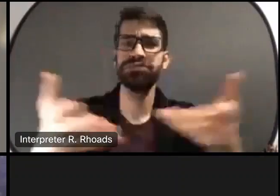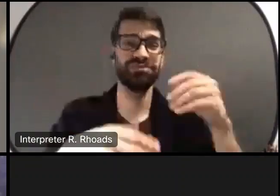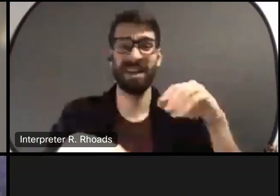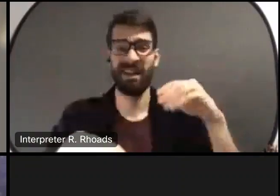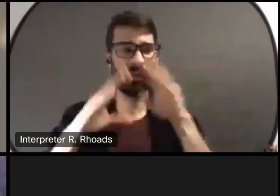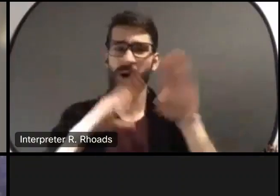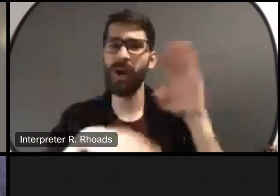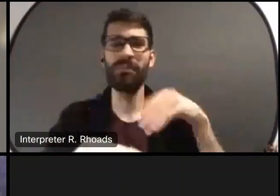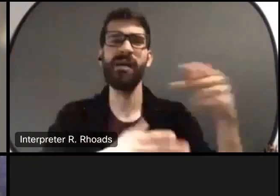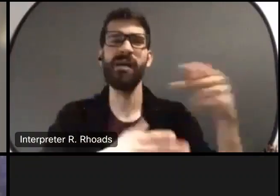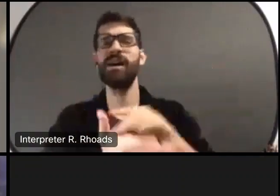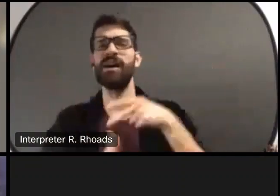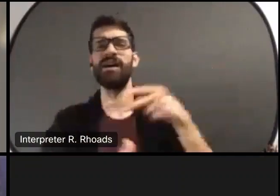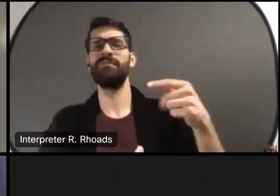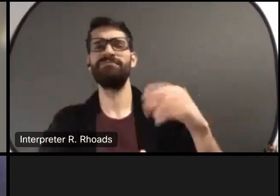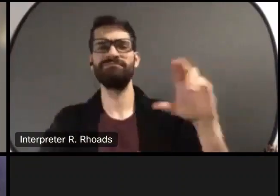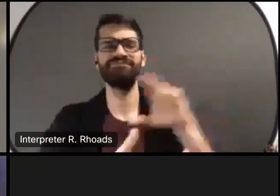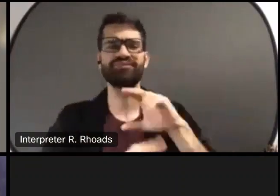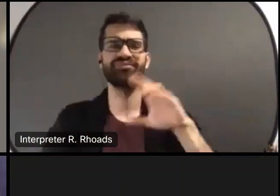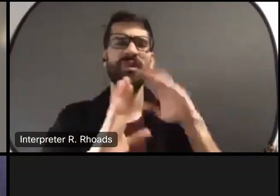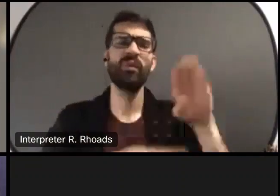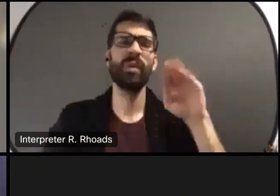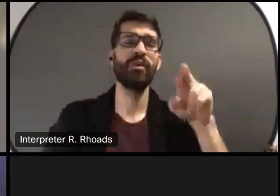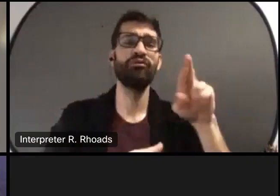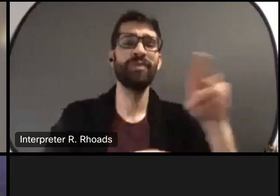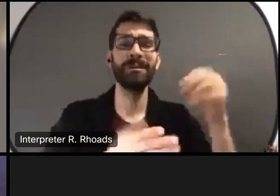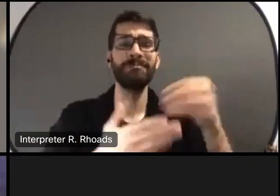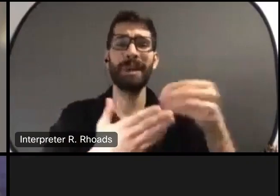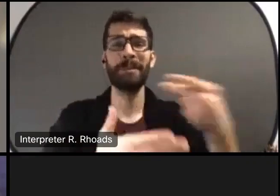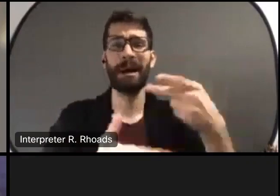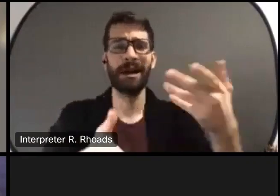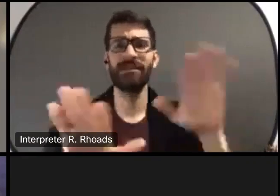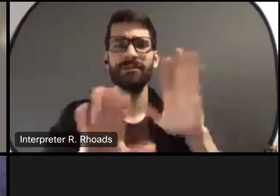it sounds like a lot of complicated stuff (Williams) There's nothing wrong with that.